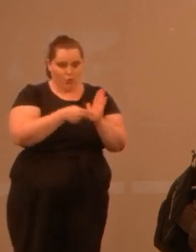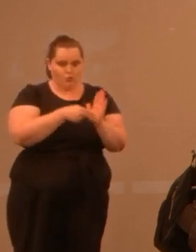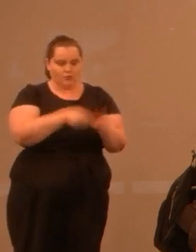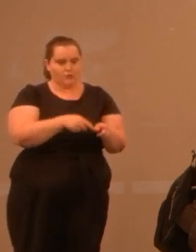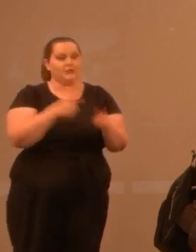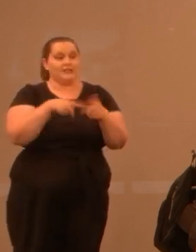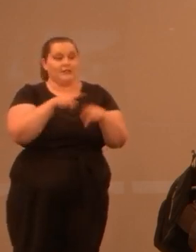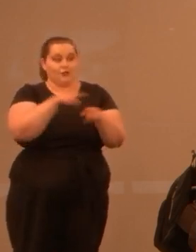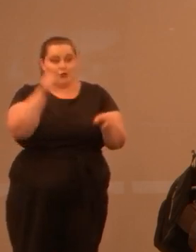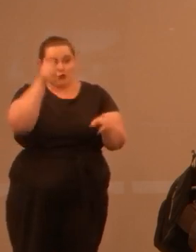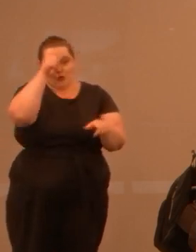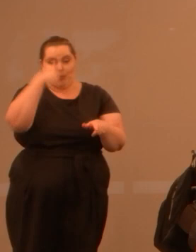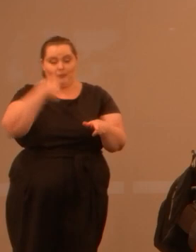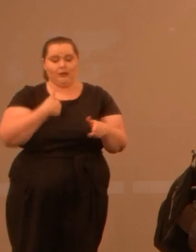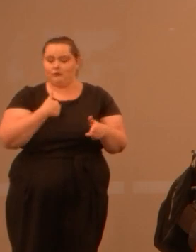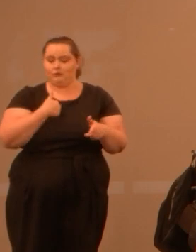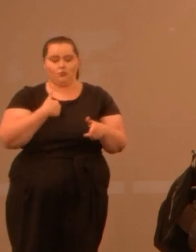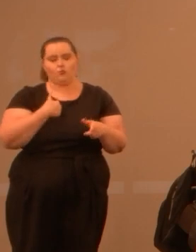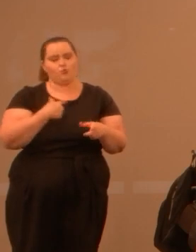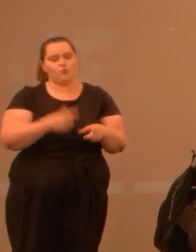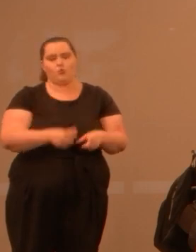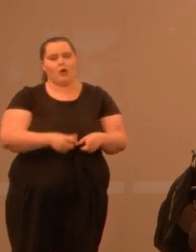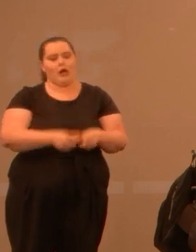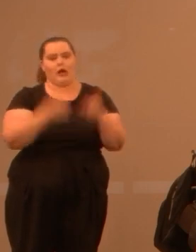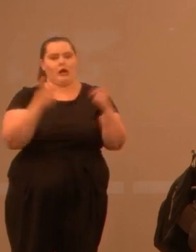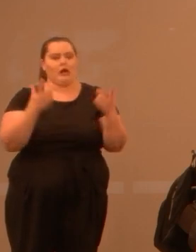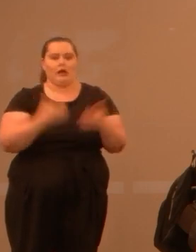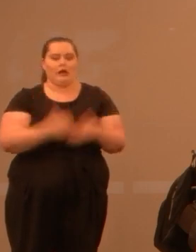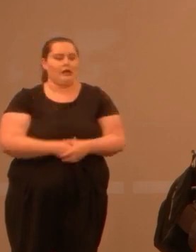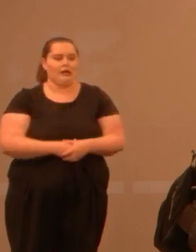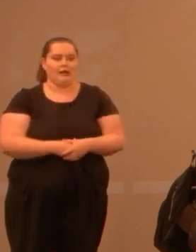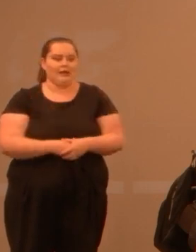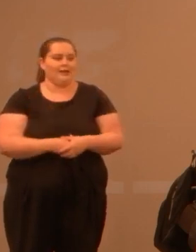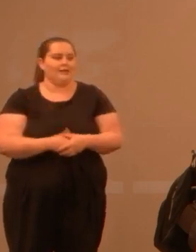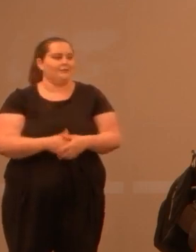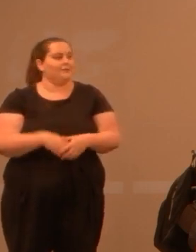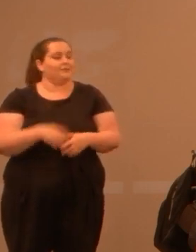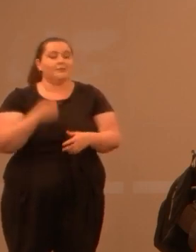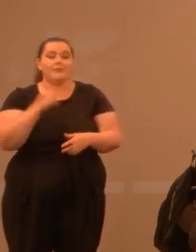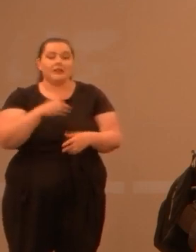know me, that's a very, very hard ask, but I would like to begin by acknowledging